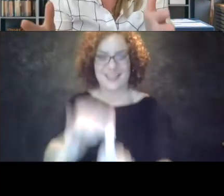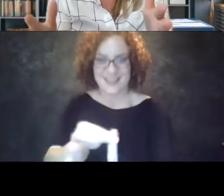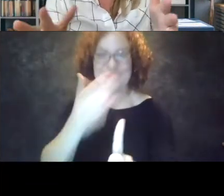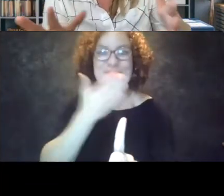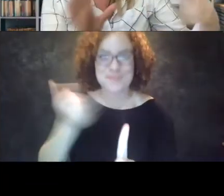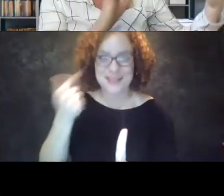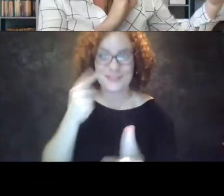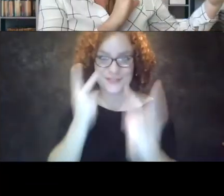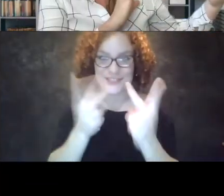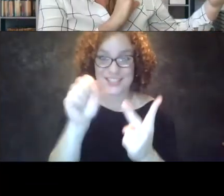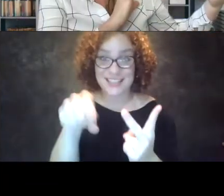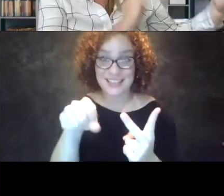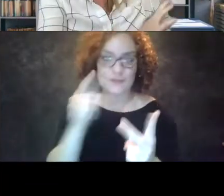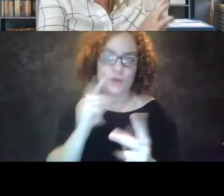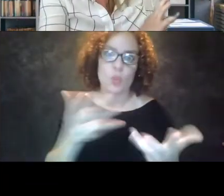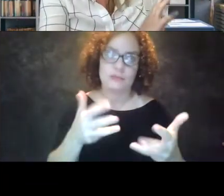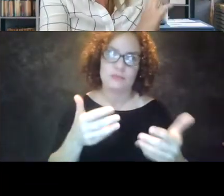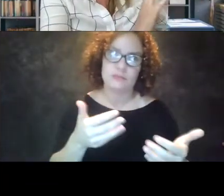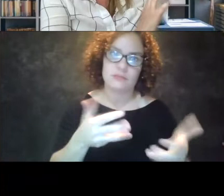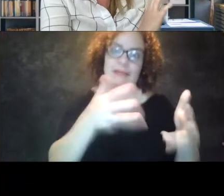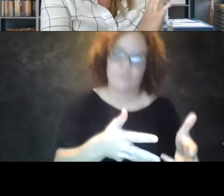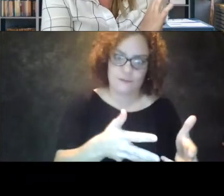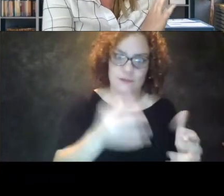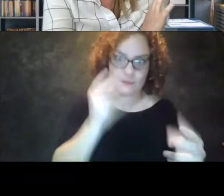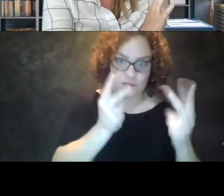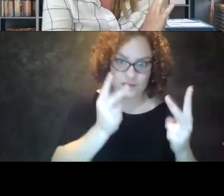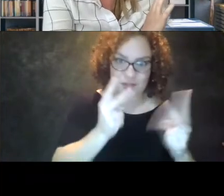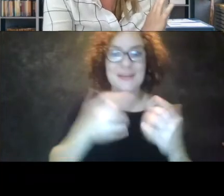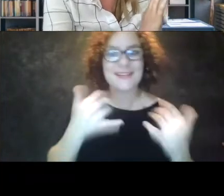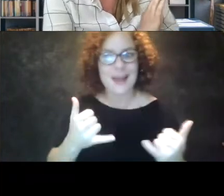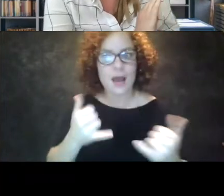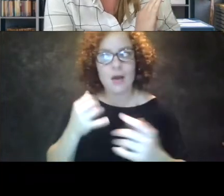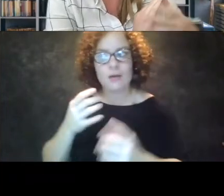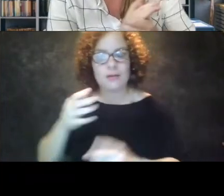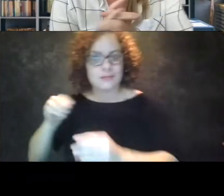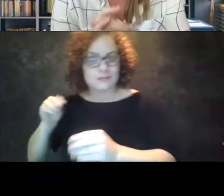had left. You know, now his hearing was being affected by the projector next to him. So